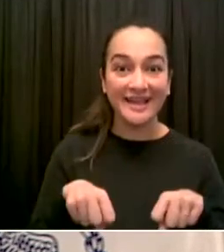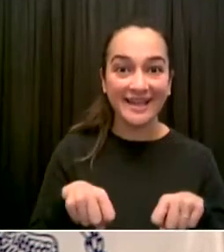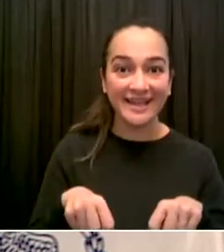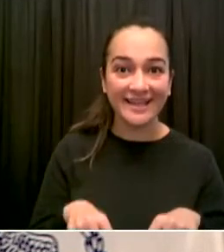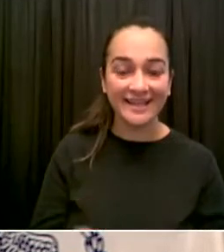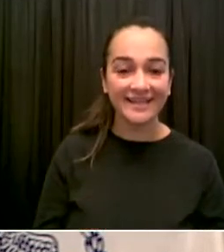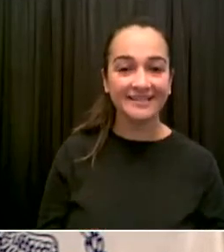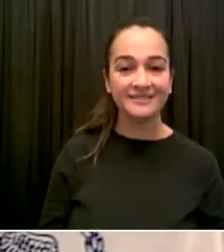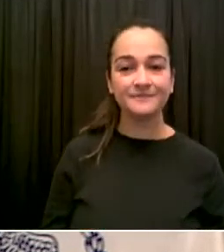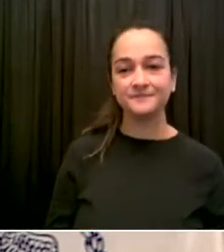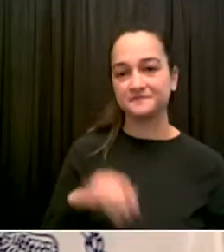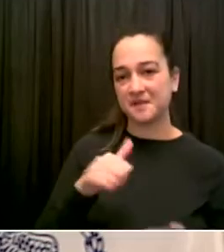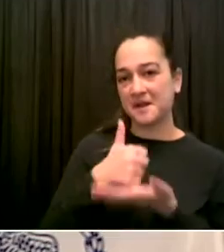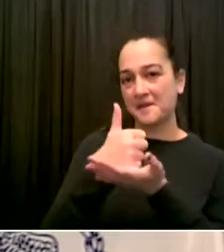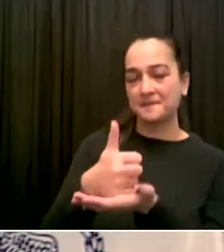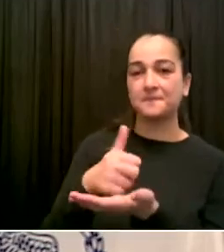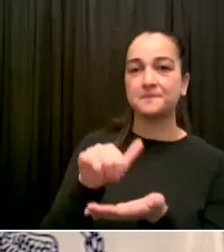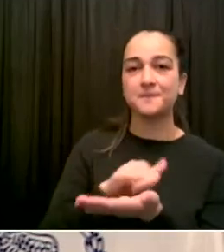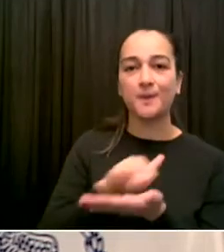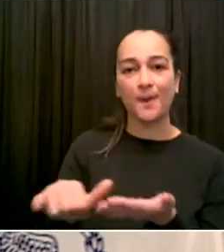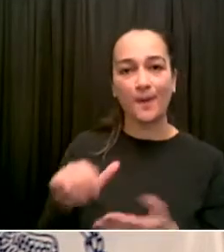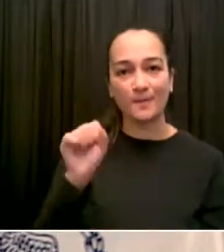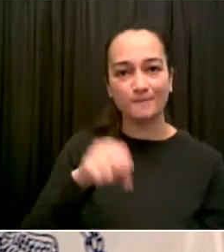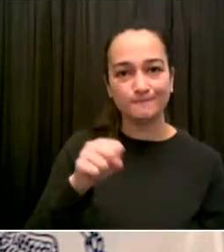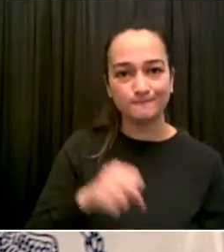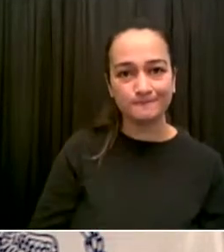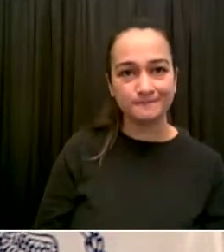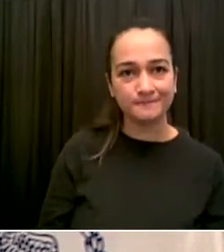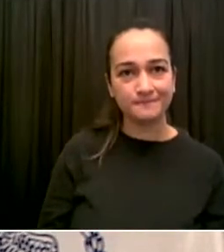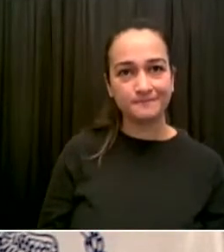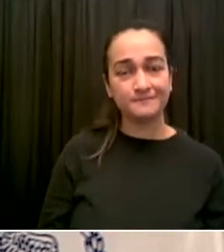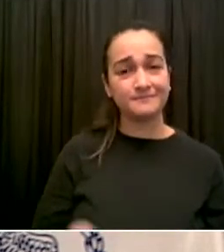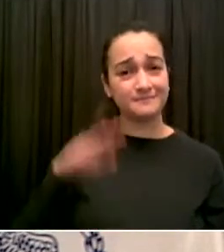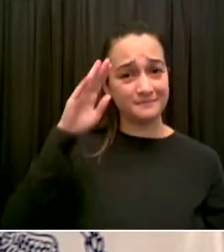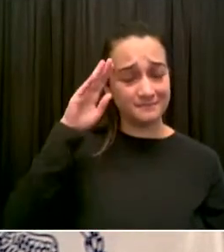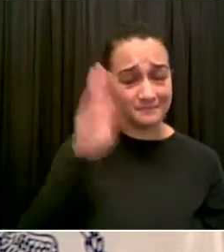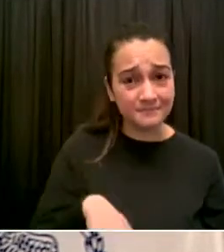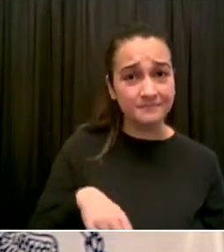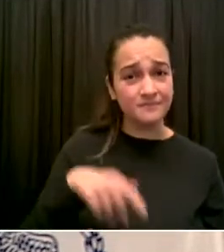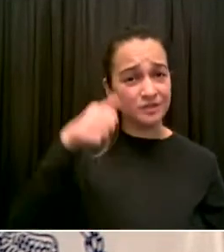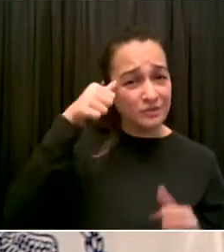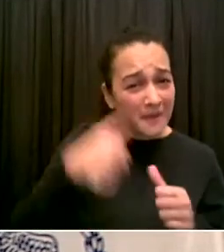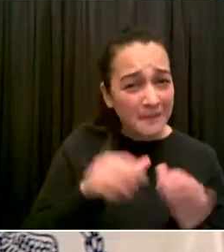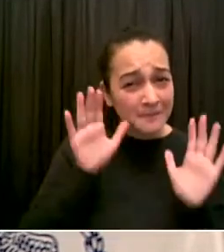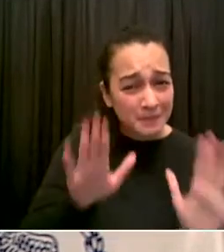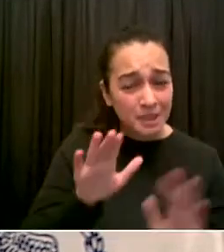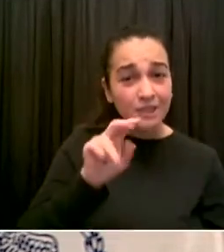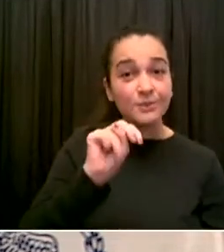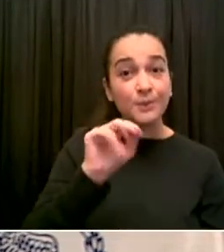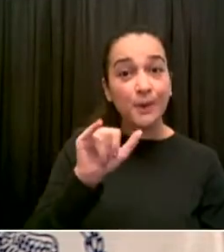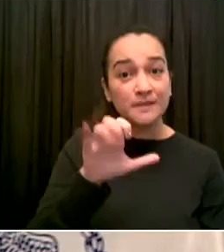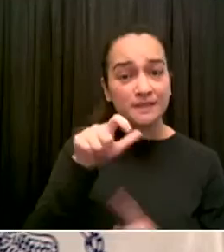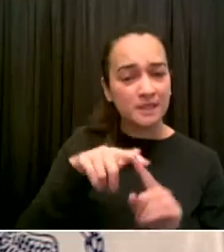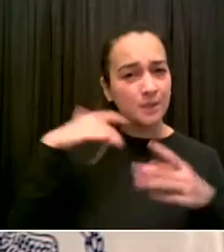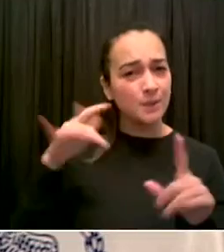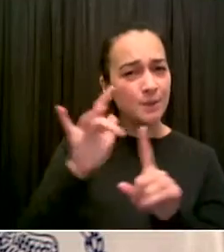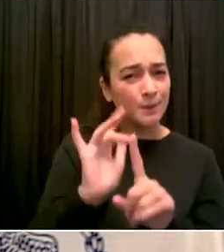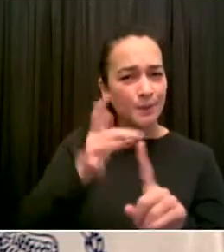EVERY SINGLE WEEK. IF YOU WANT ANOTHER EXAMPLE, WE